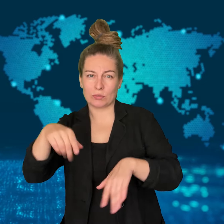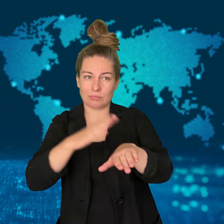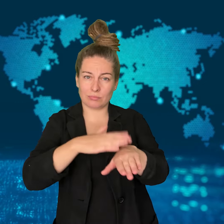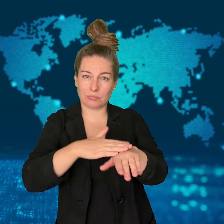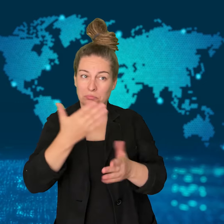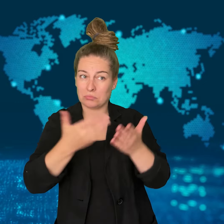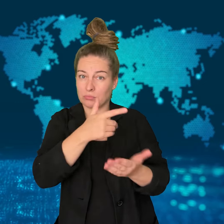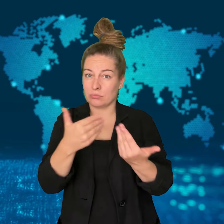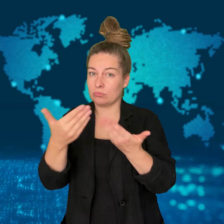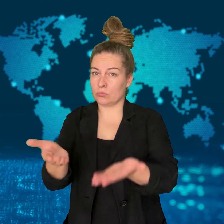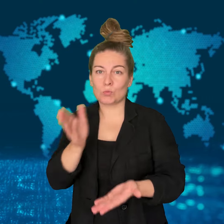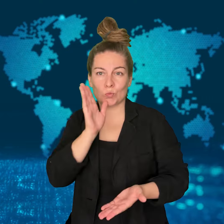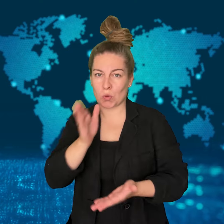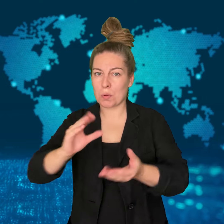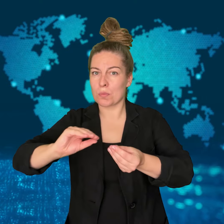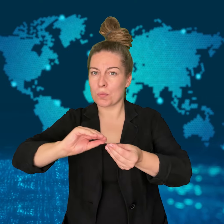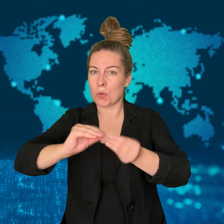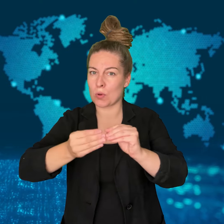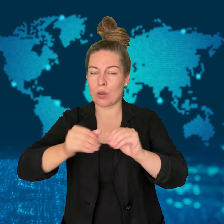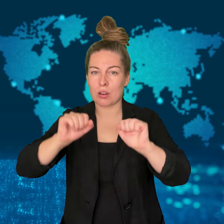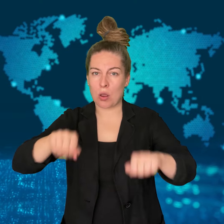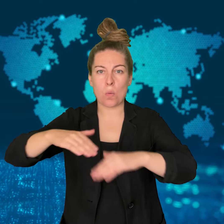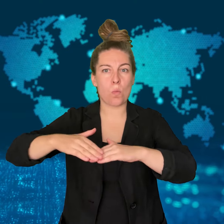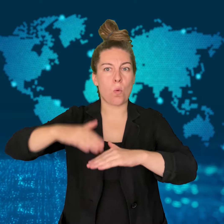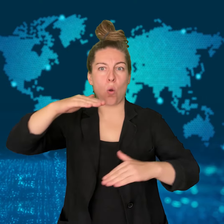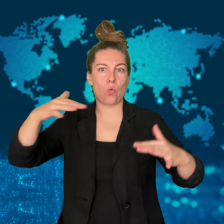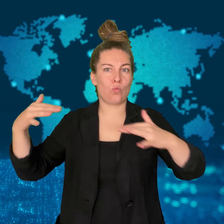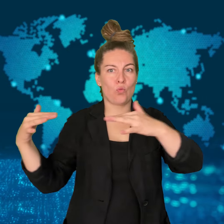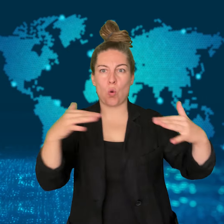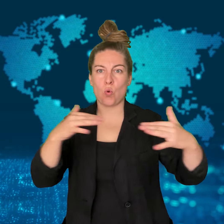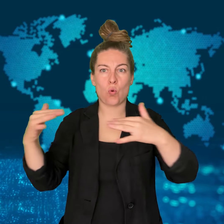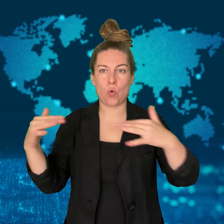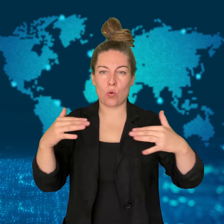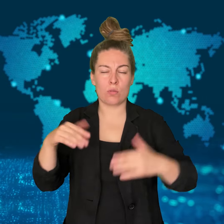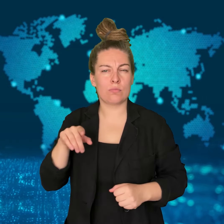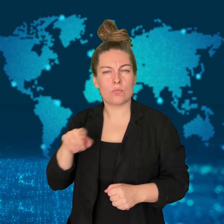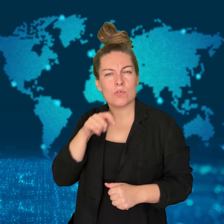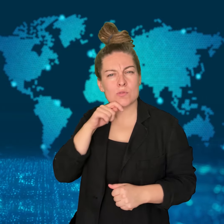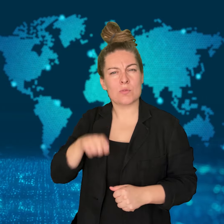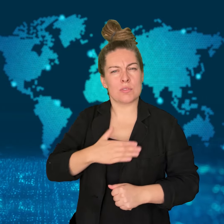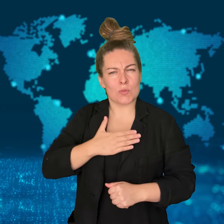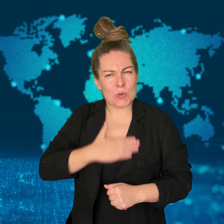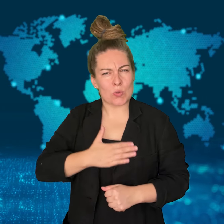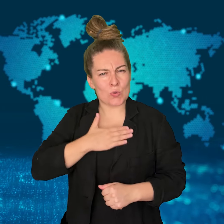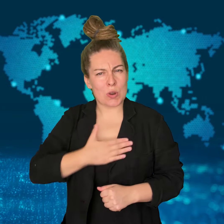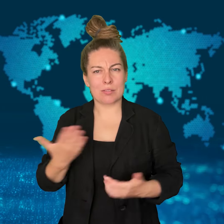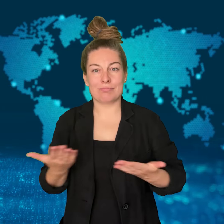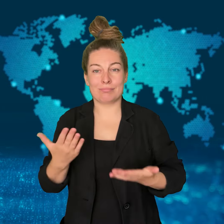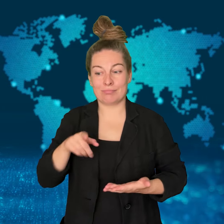but Russia warns that this could lead to a larger war.